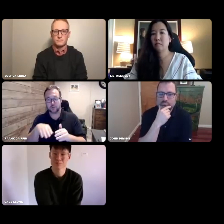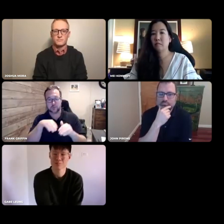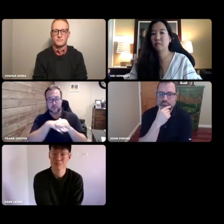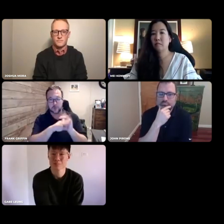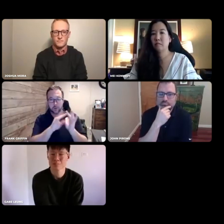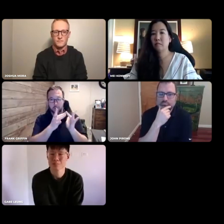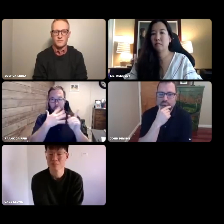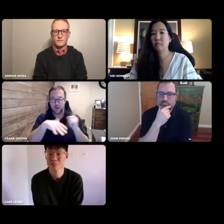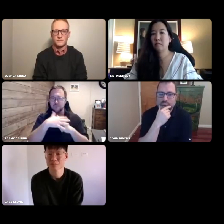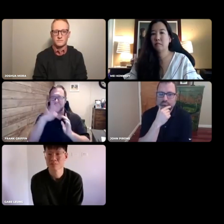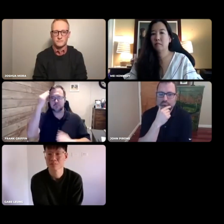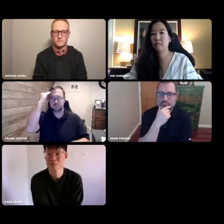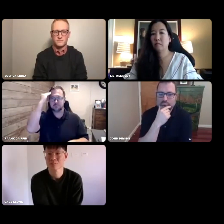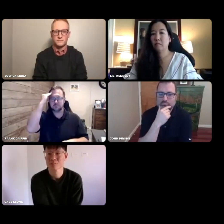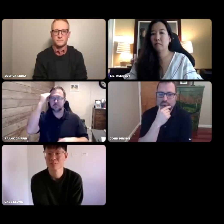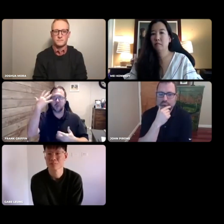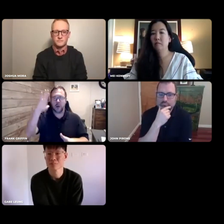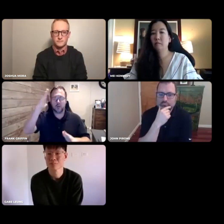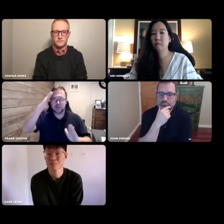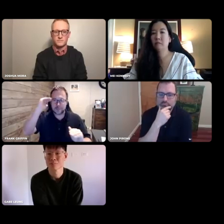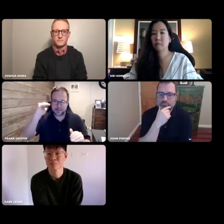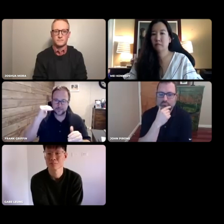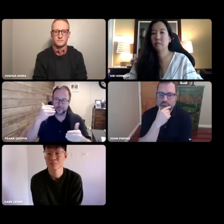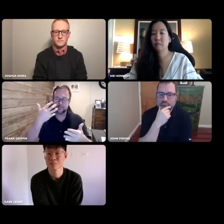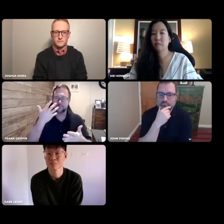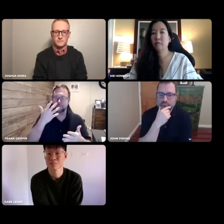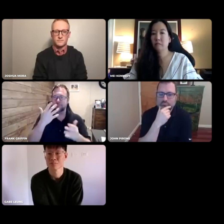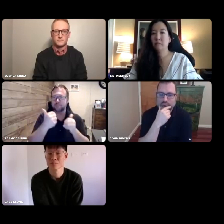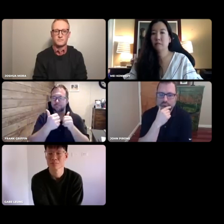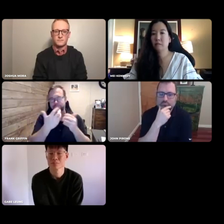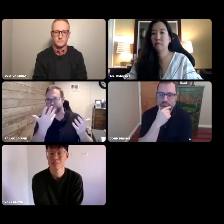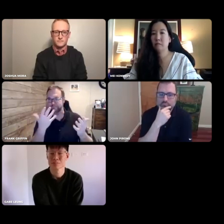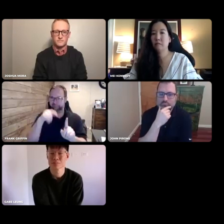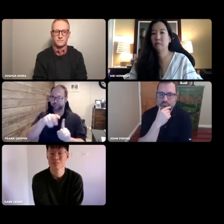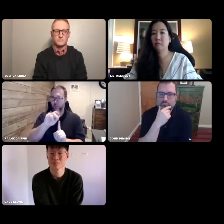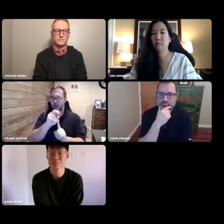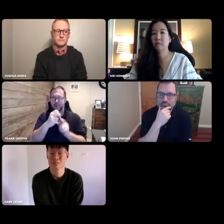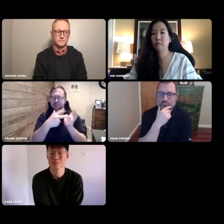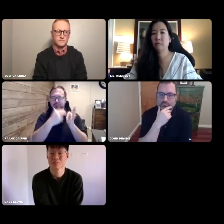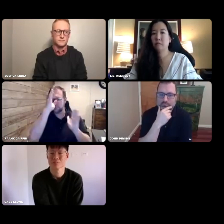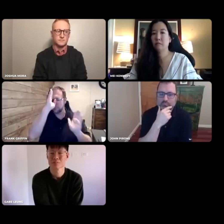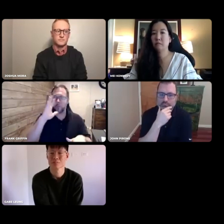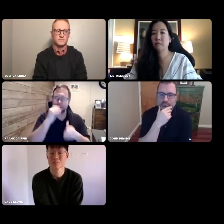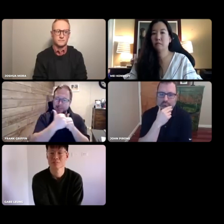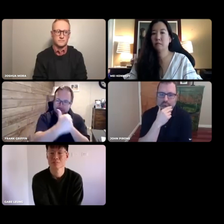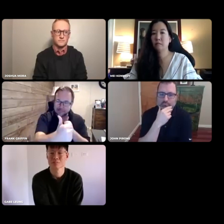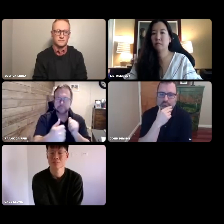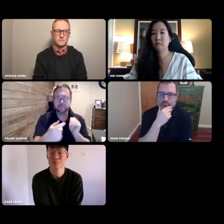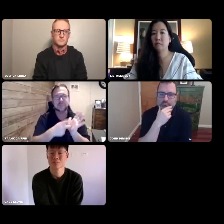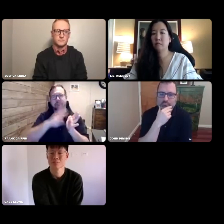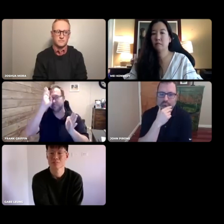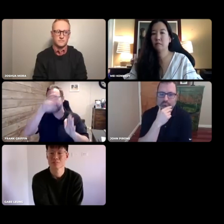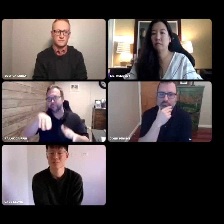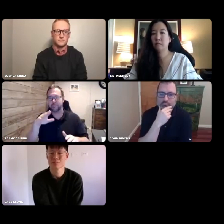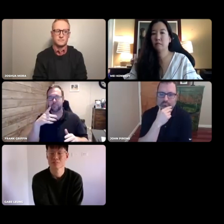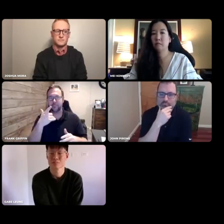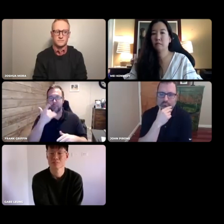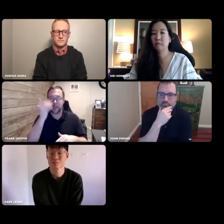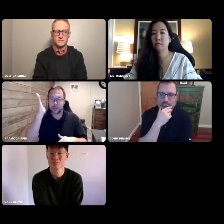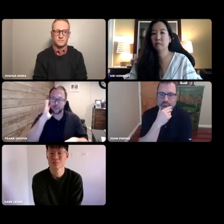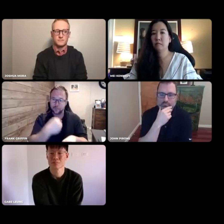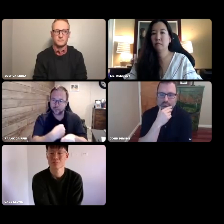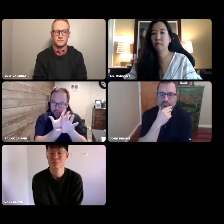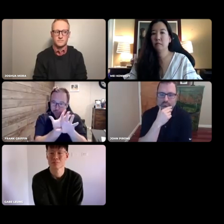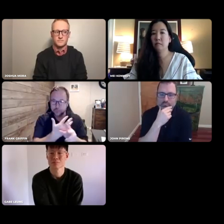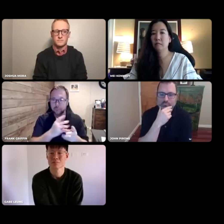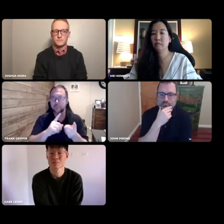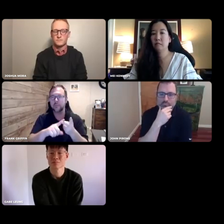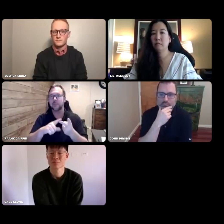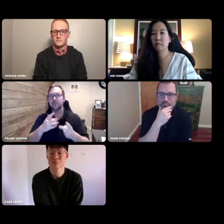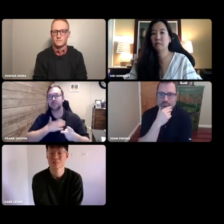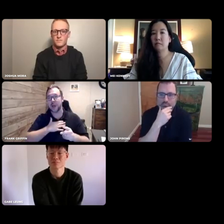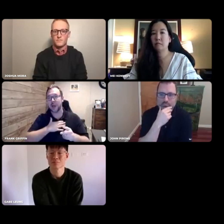Online learning students have their expectations laid out in advance.